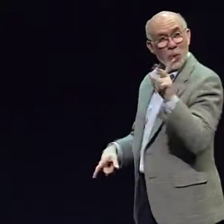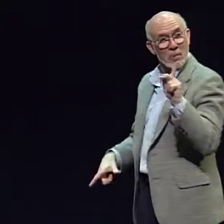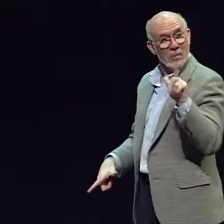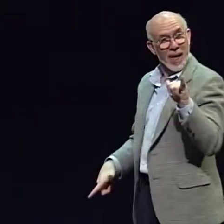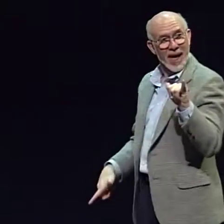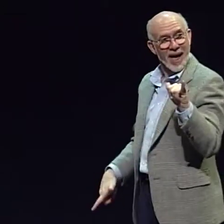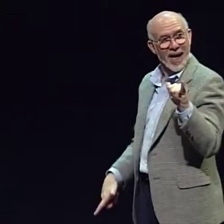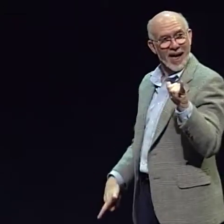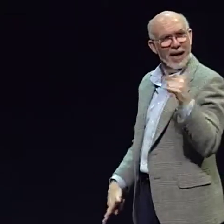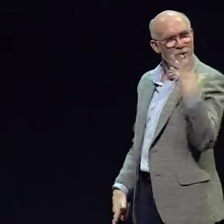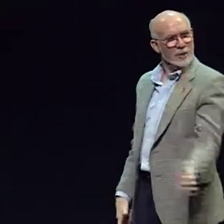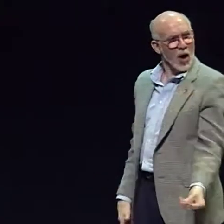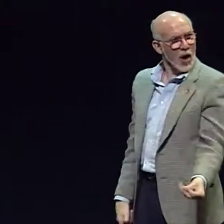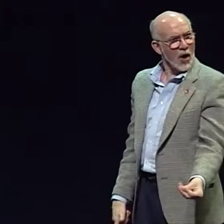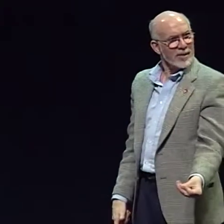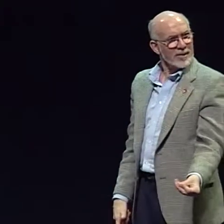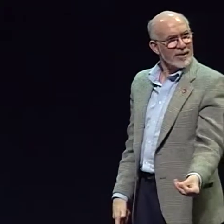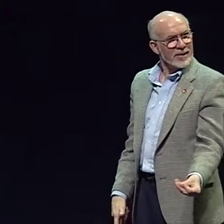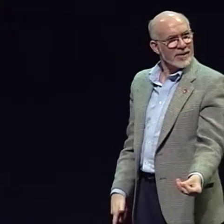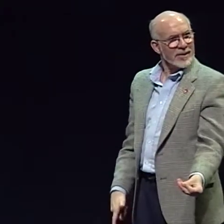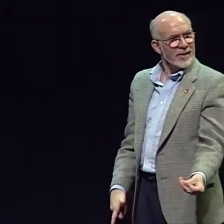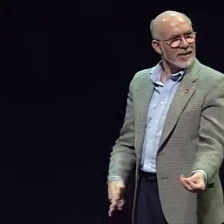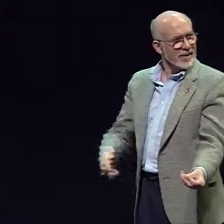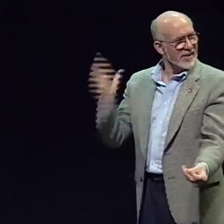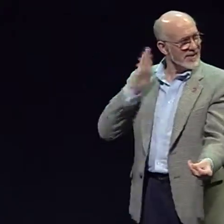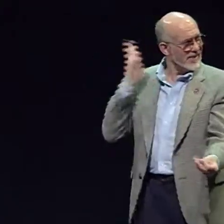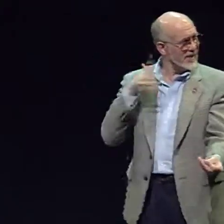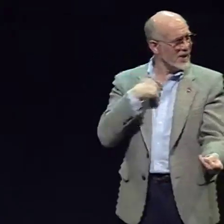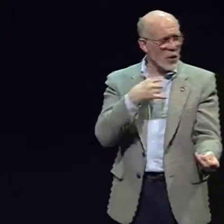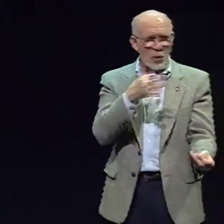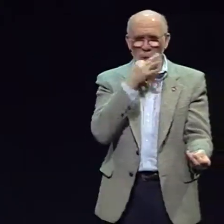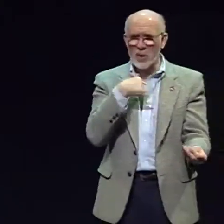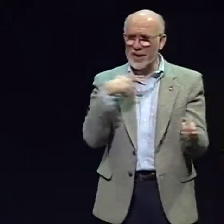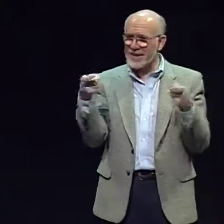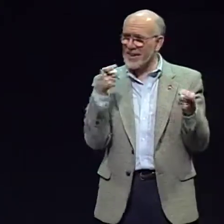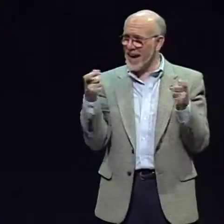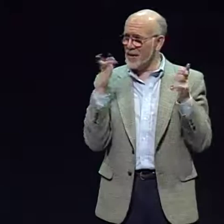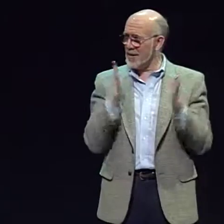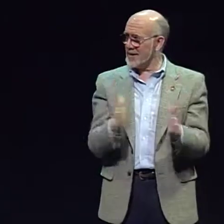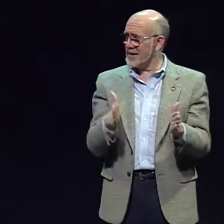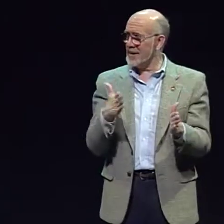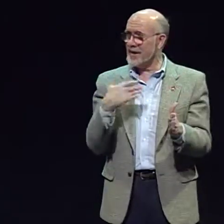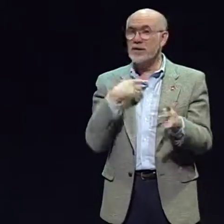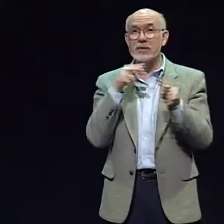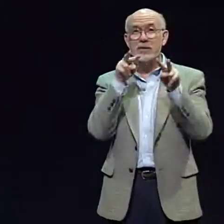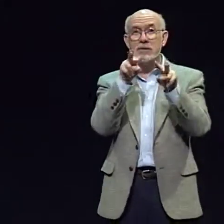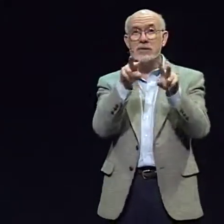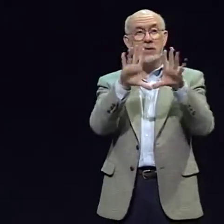THAT CRITICISM PARADIGM FORWARD. BUT THEN PLAY GETS DIMINISHED.